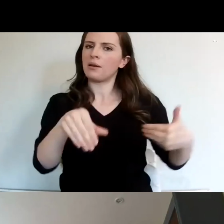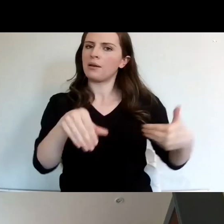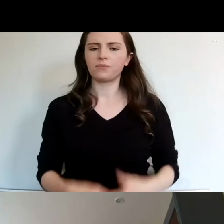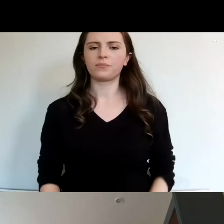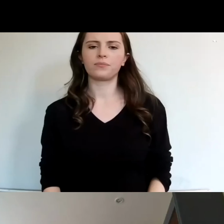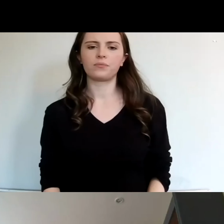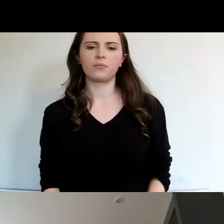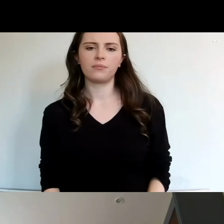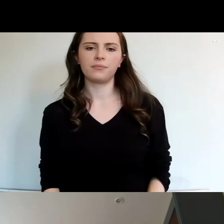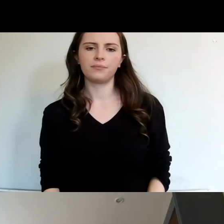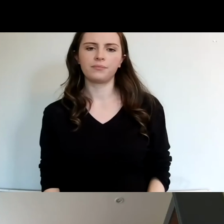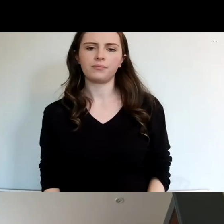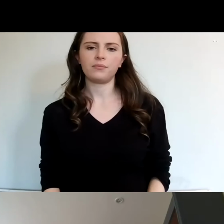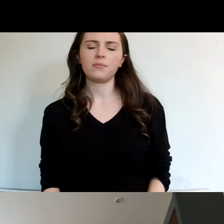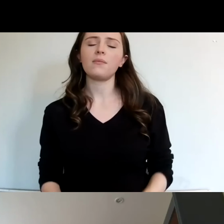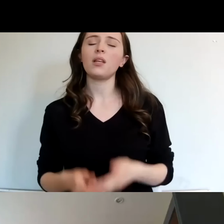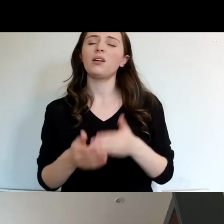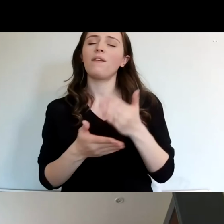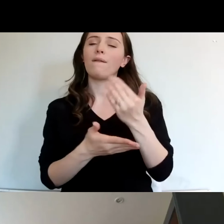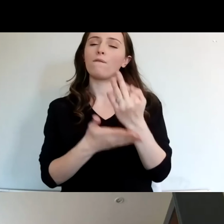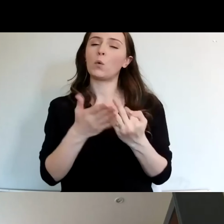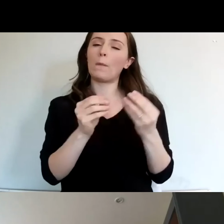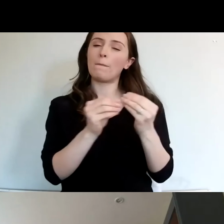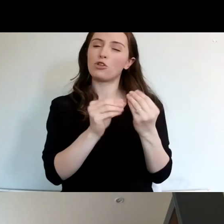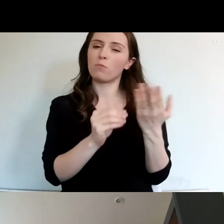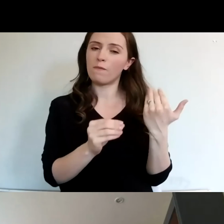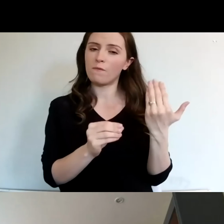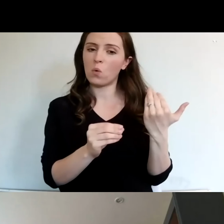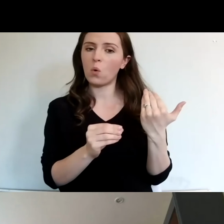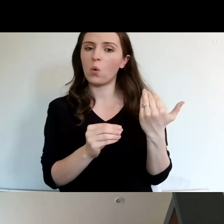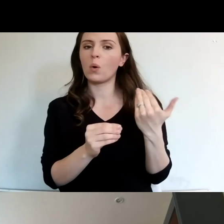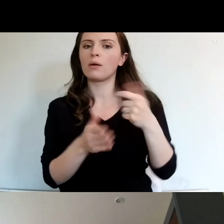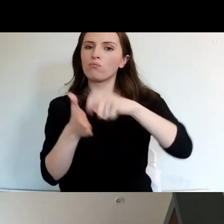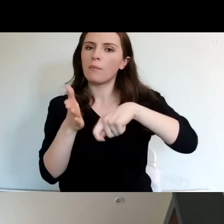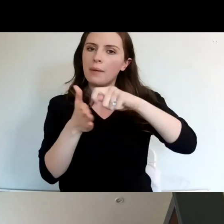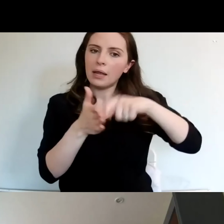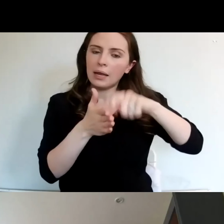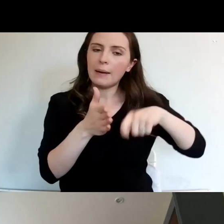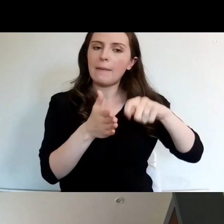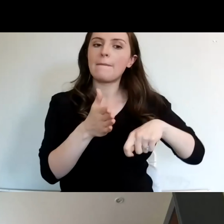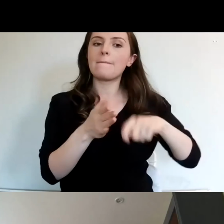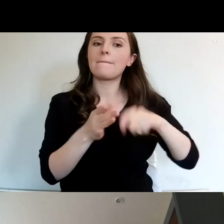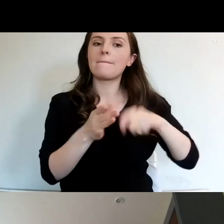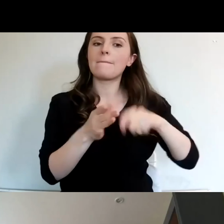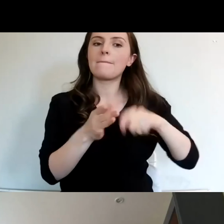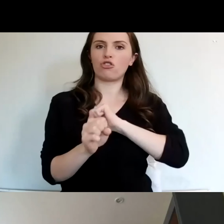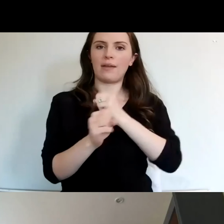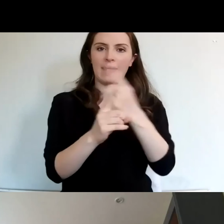A few of the speakers have already mentioned the importance of procurement and ensuring that everything that you buy addresses Universal Design,